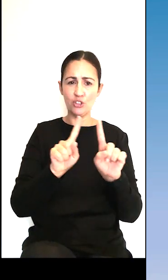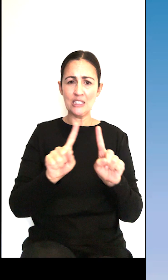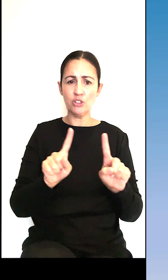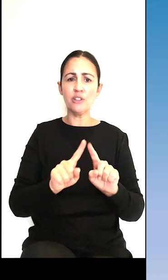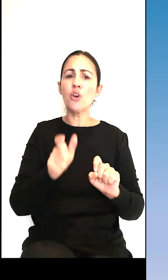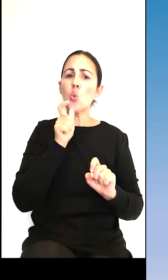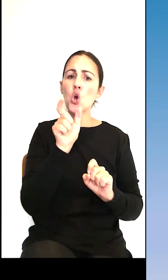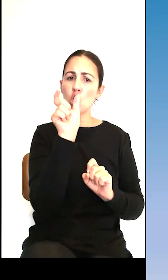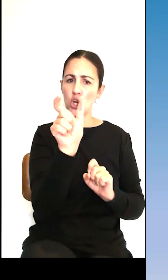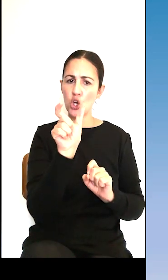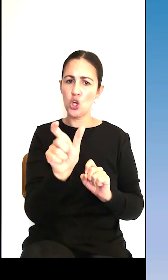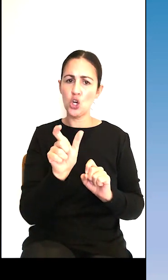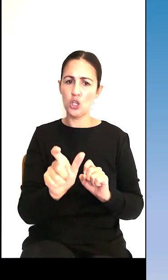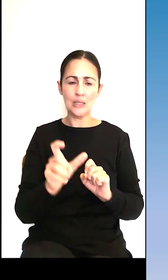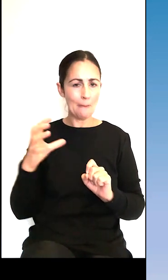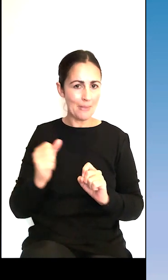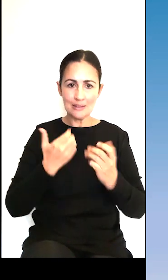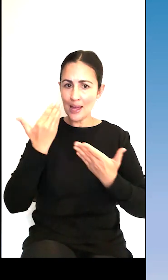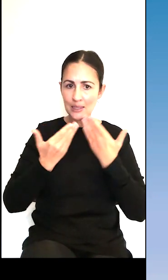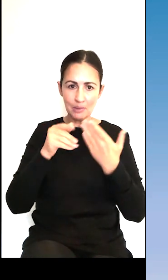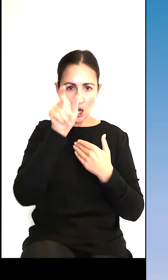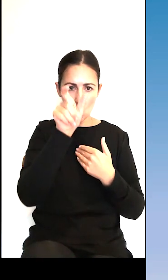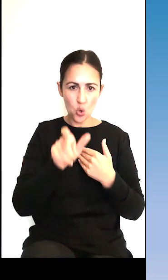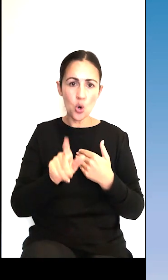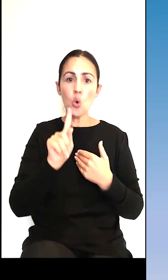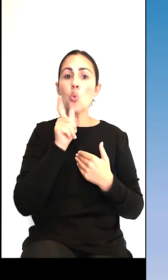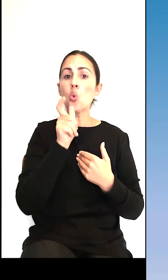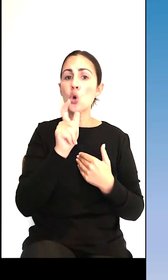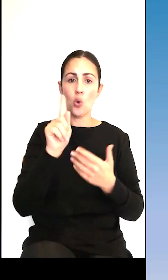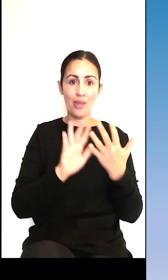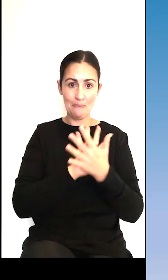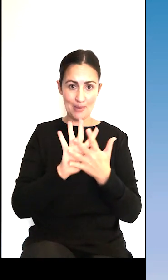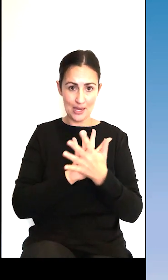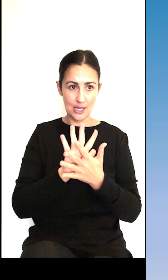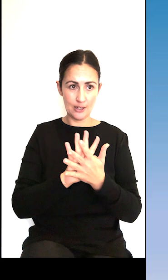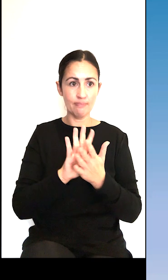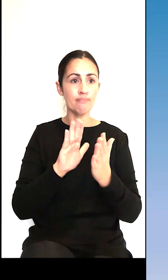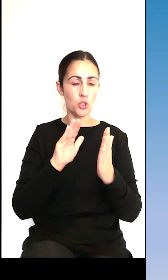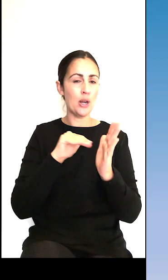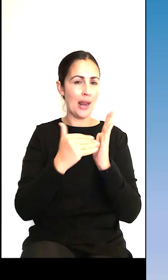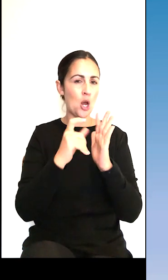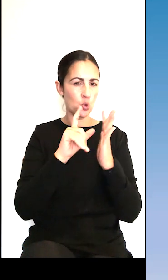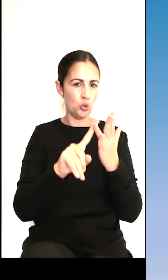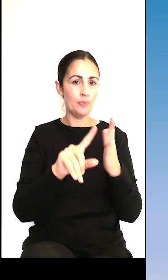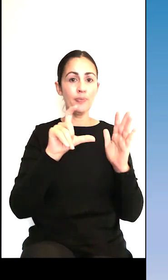and Jenny touched on some of those earlier as well. But let's just unpack some of those and but start first with 'Carer'.